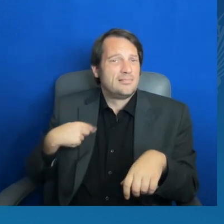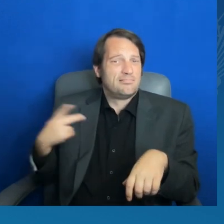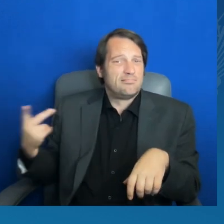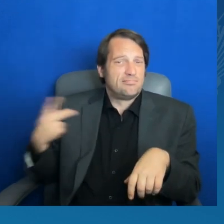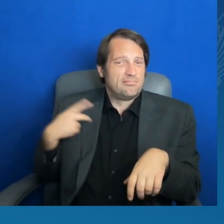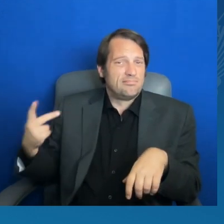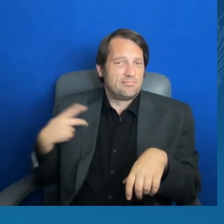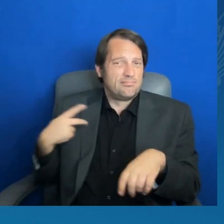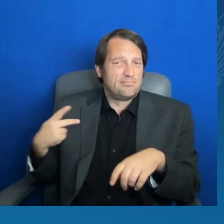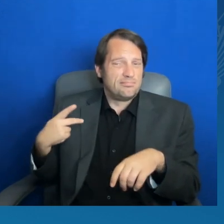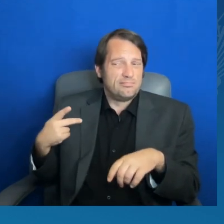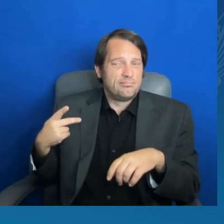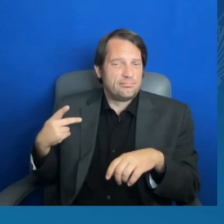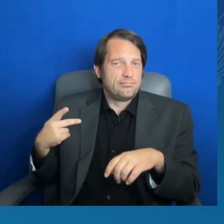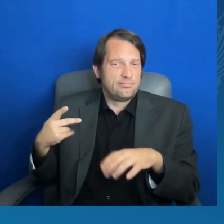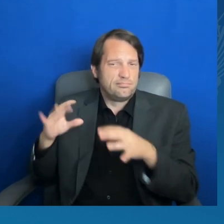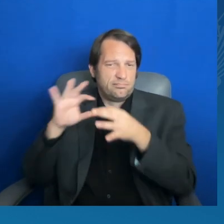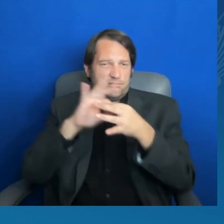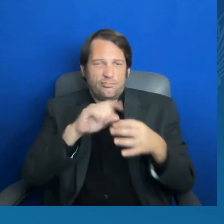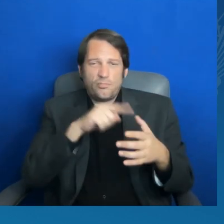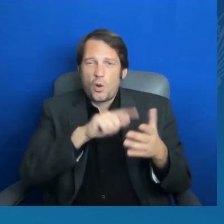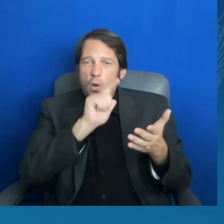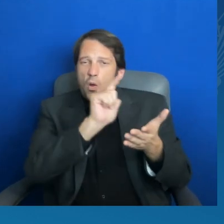intervention --